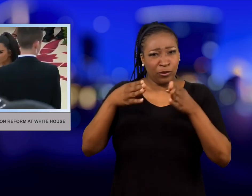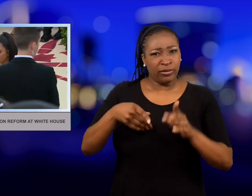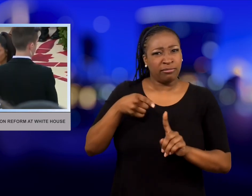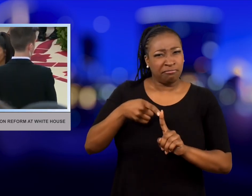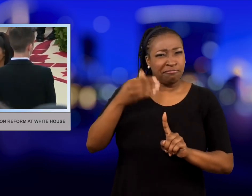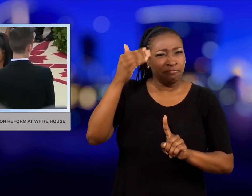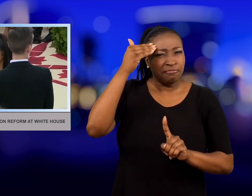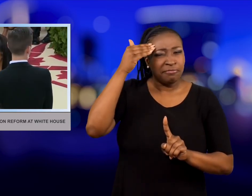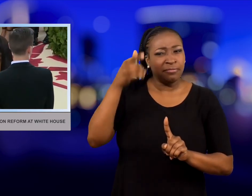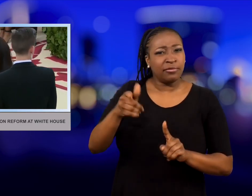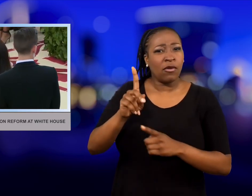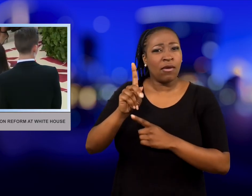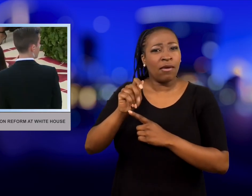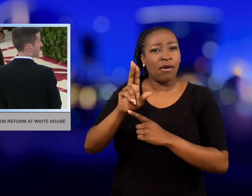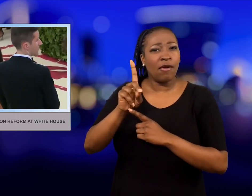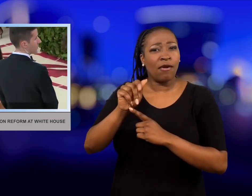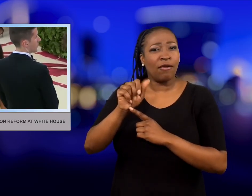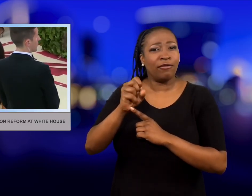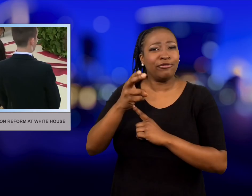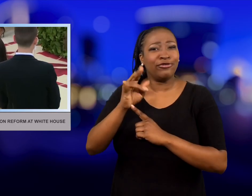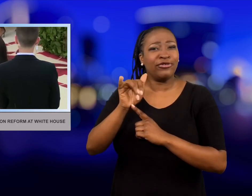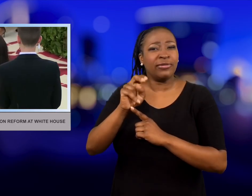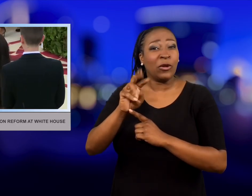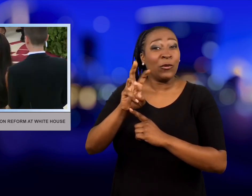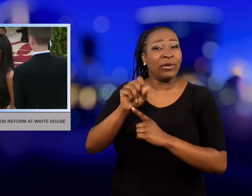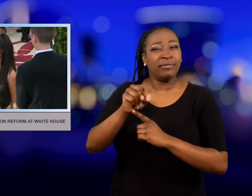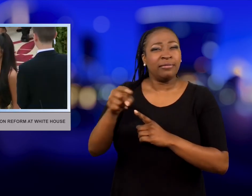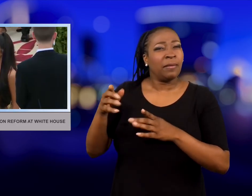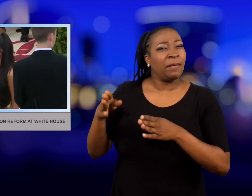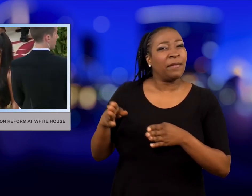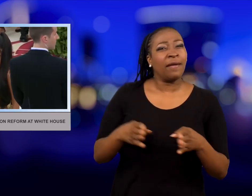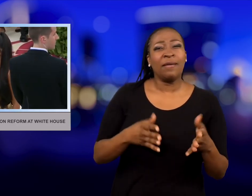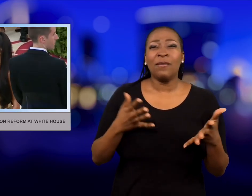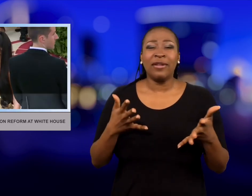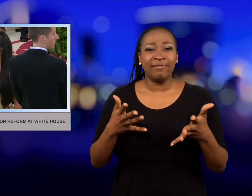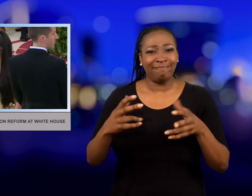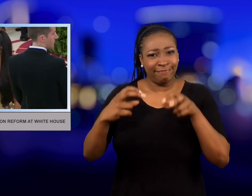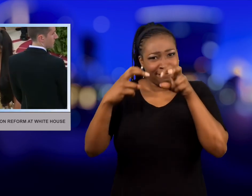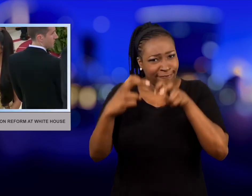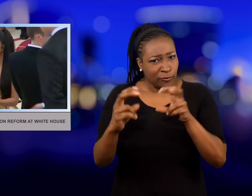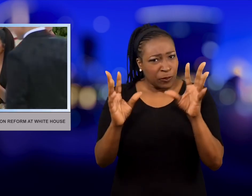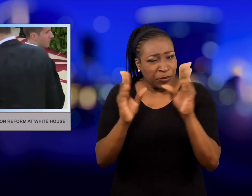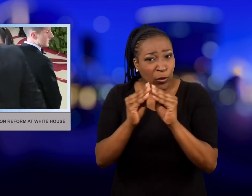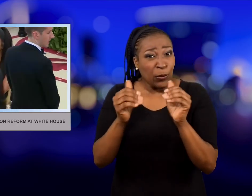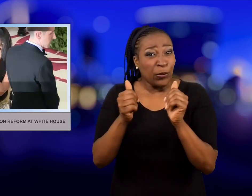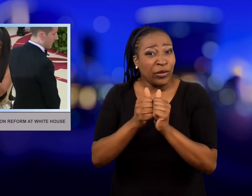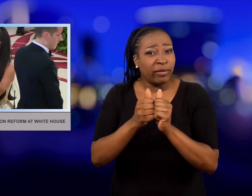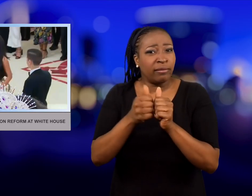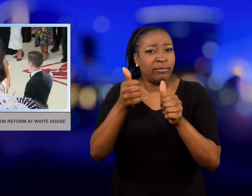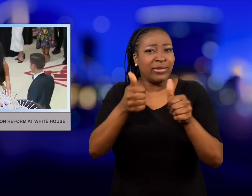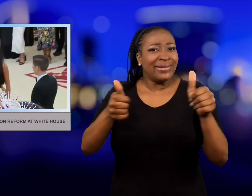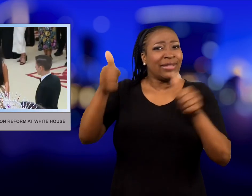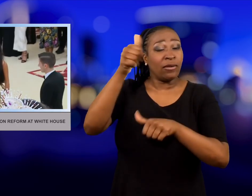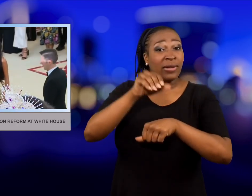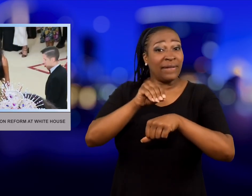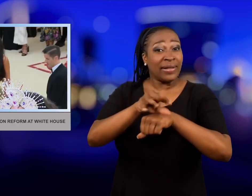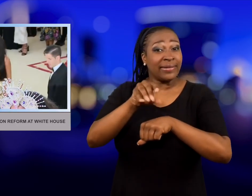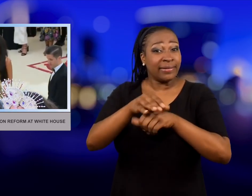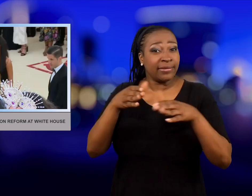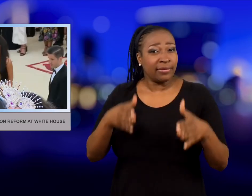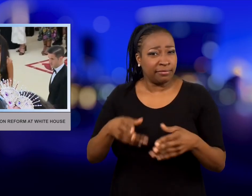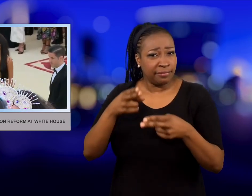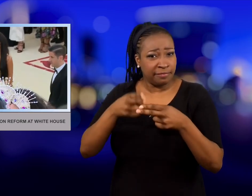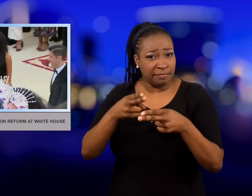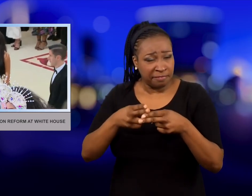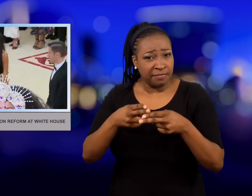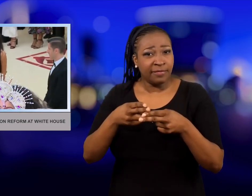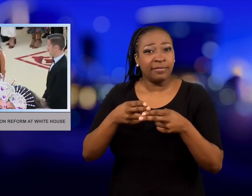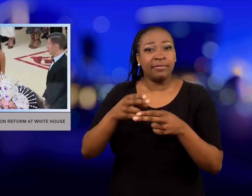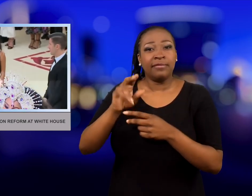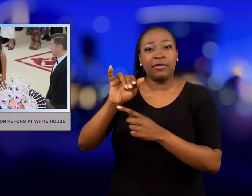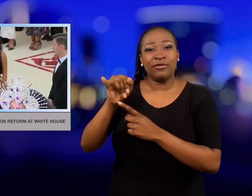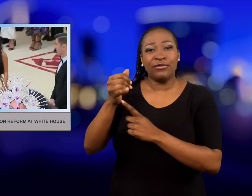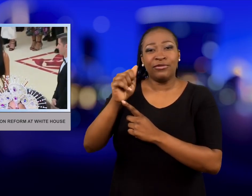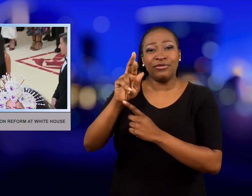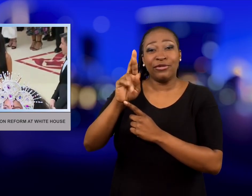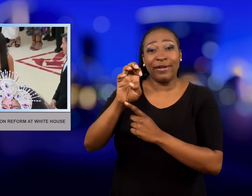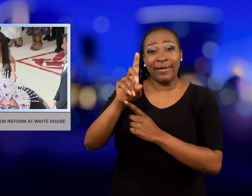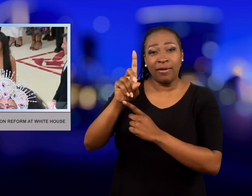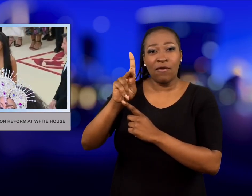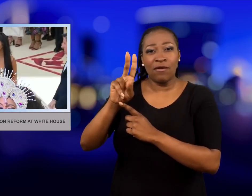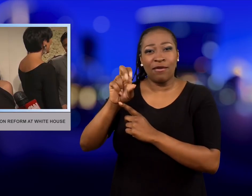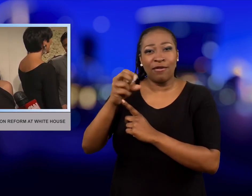A person familiar with the plans says Kardashian-West is set to discuss prison reform with senior